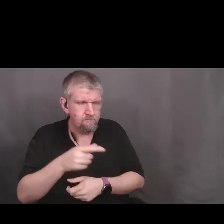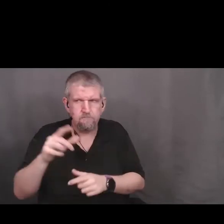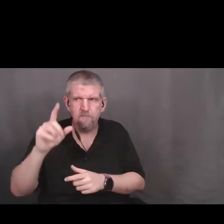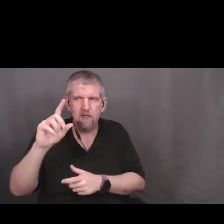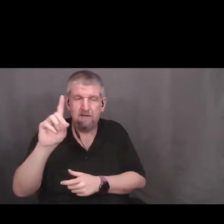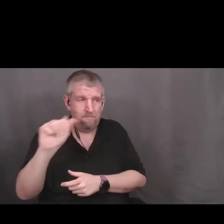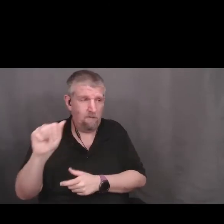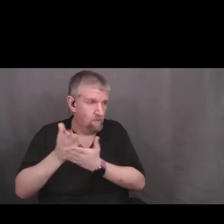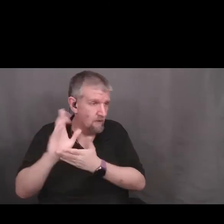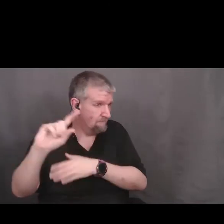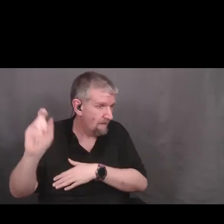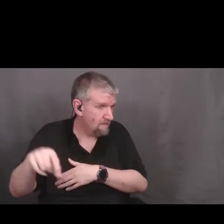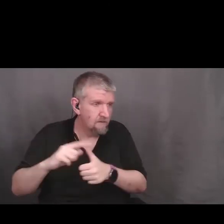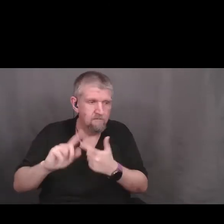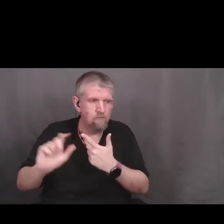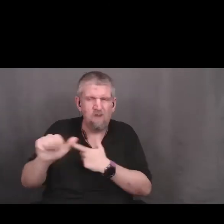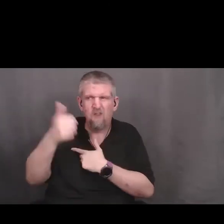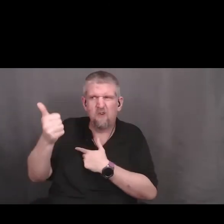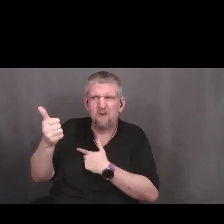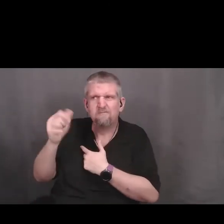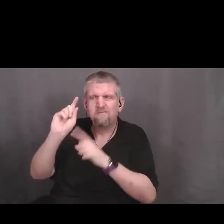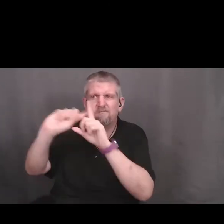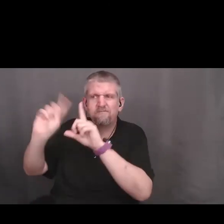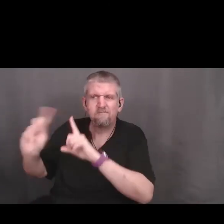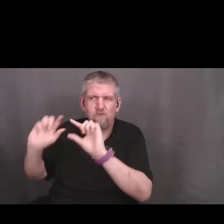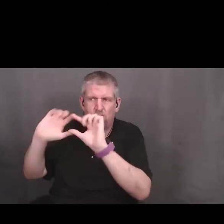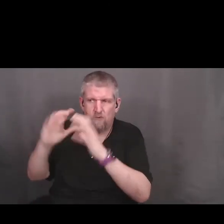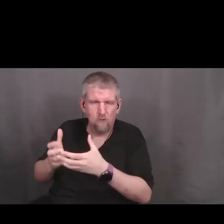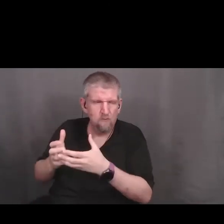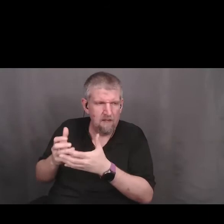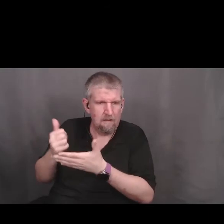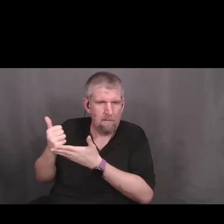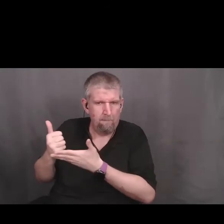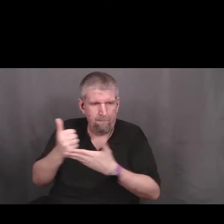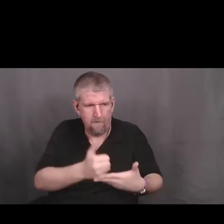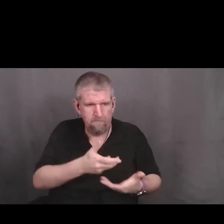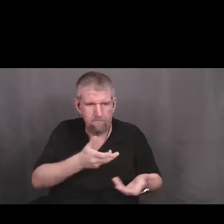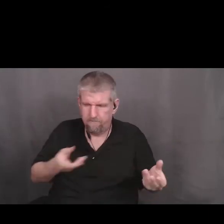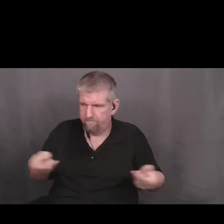out in the community that they can help facilitate this process.